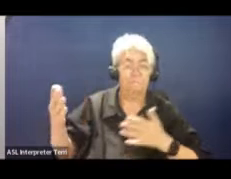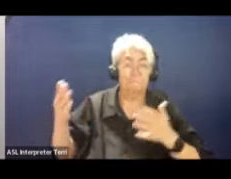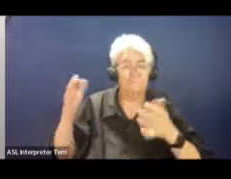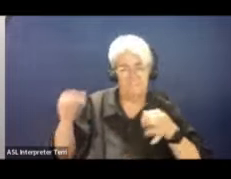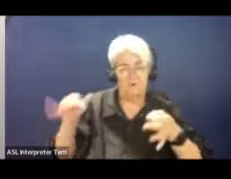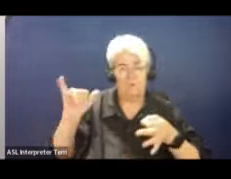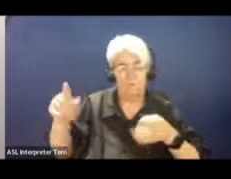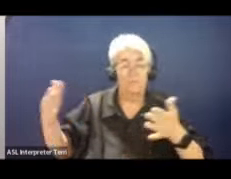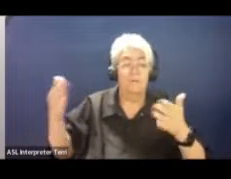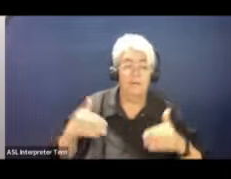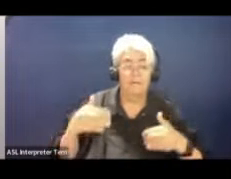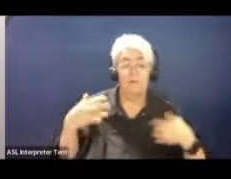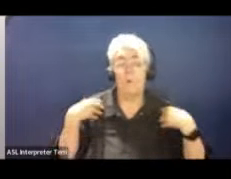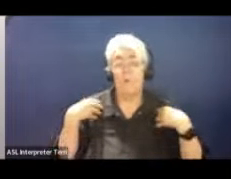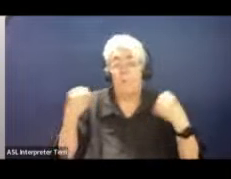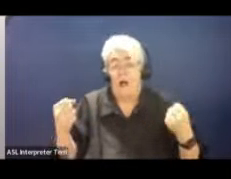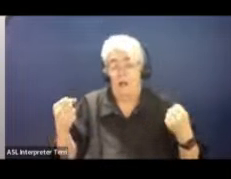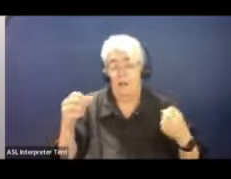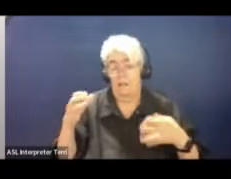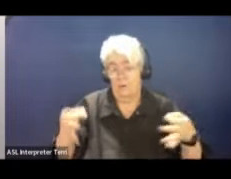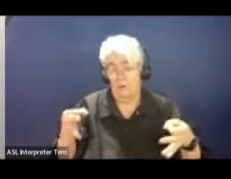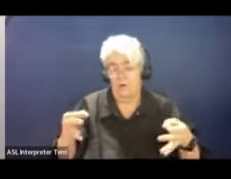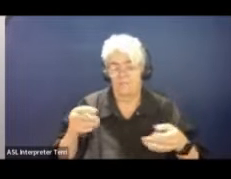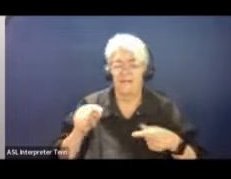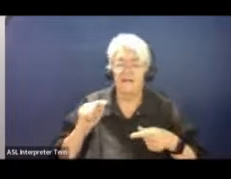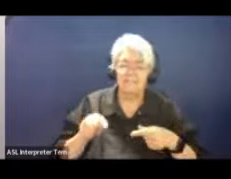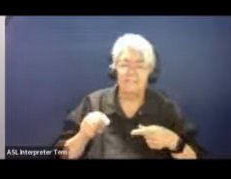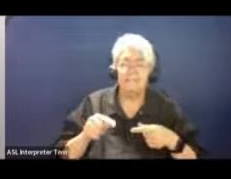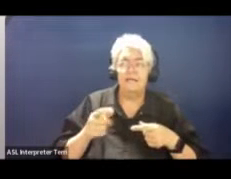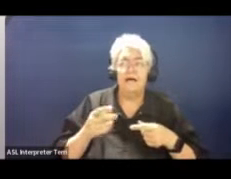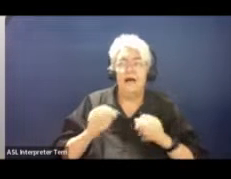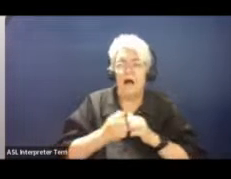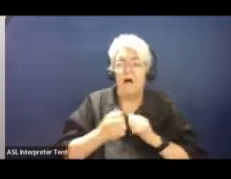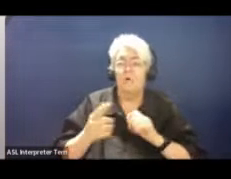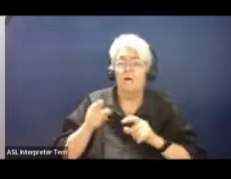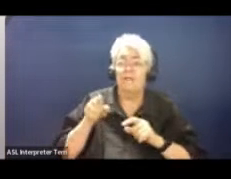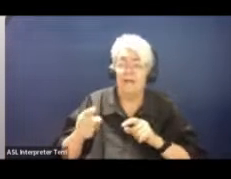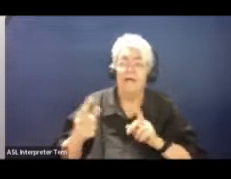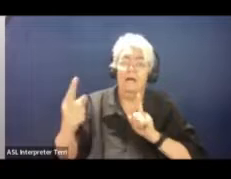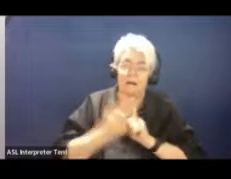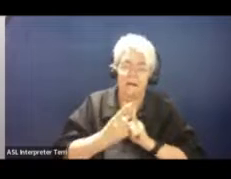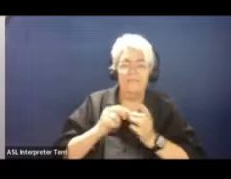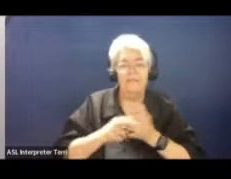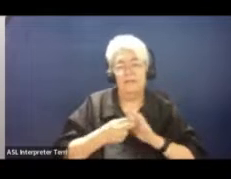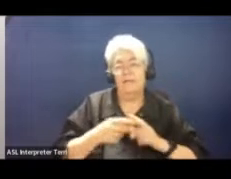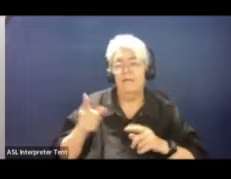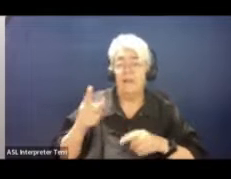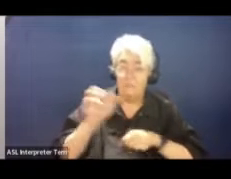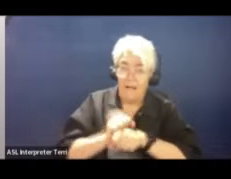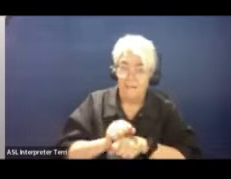addressing continued engagement with the courts. So they have one arrest and then they show back up. It's a short term